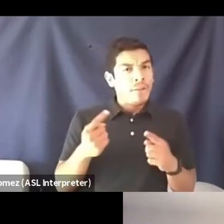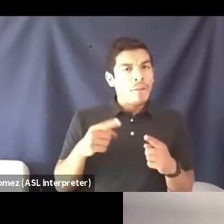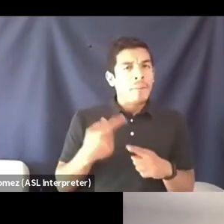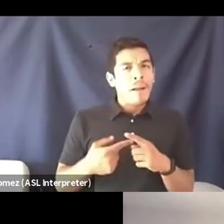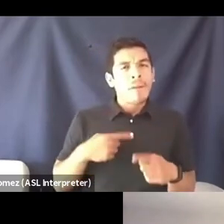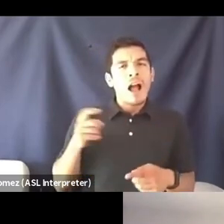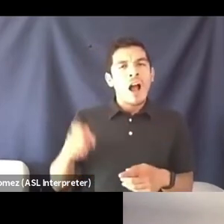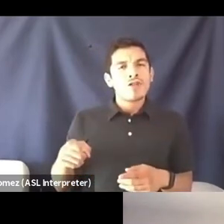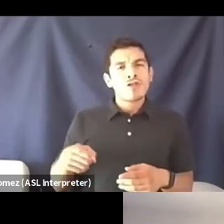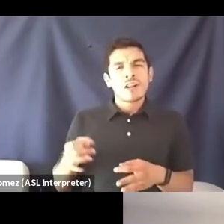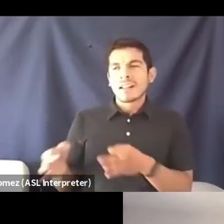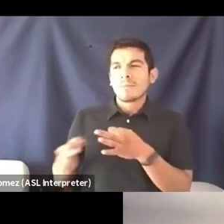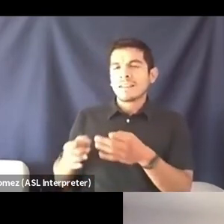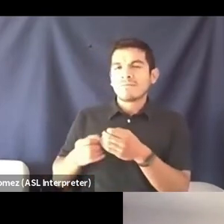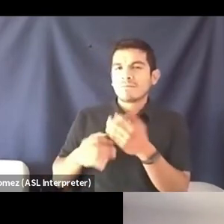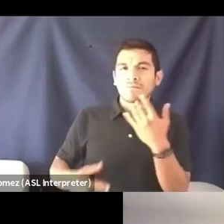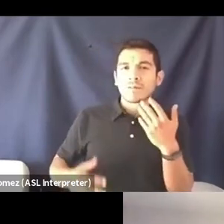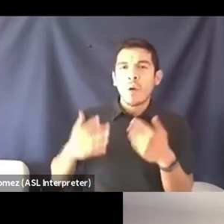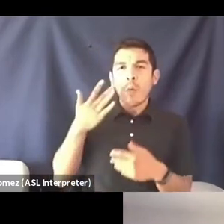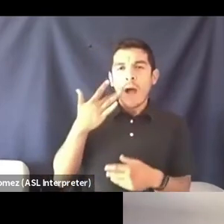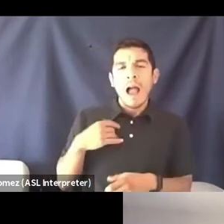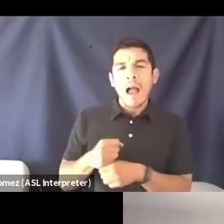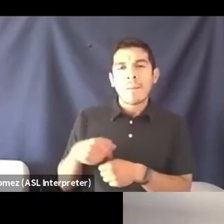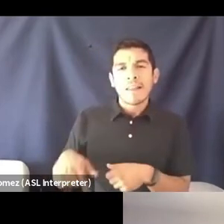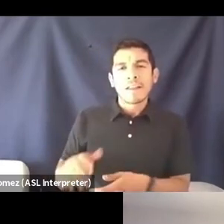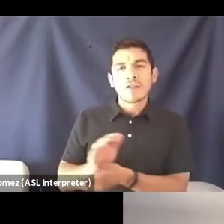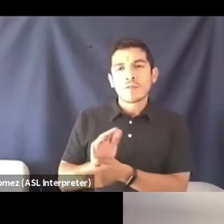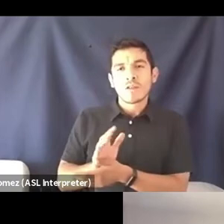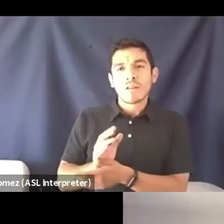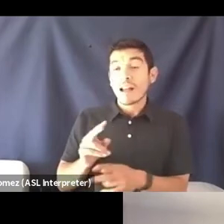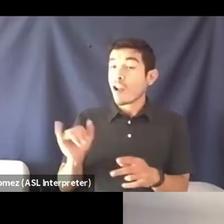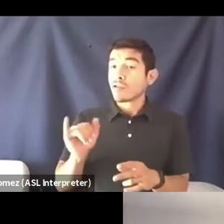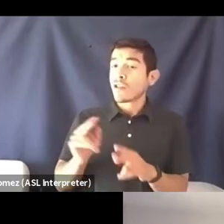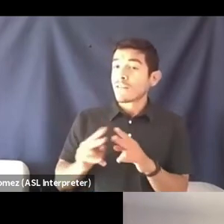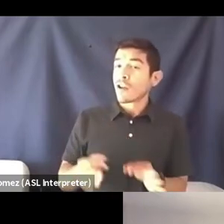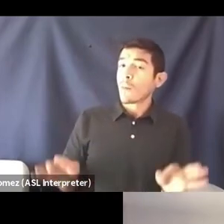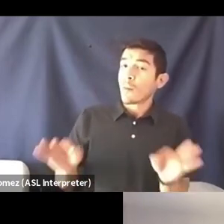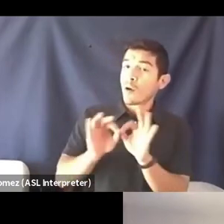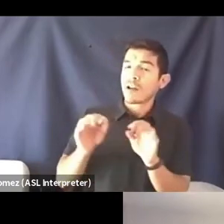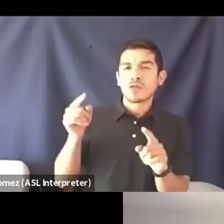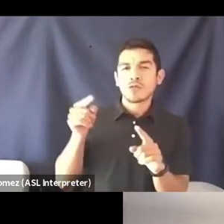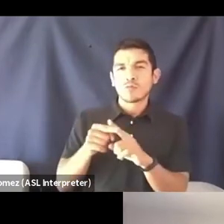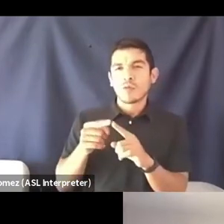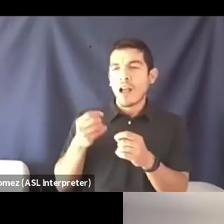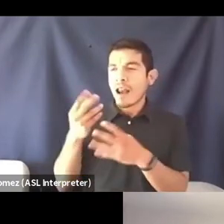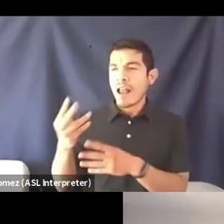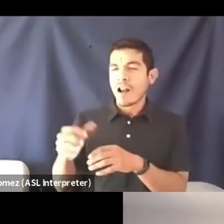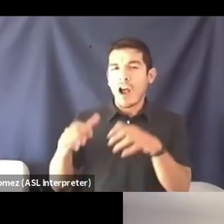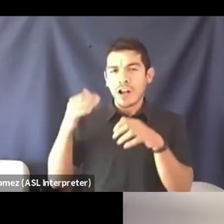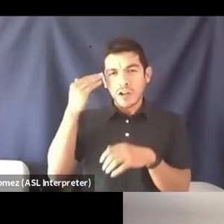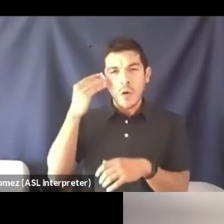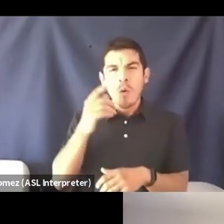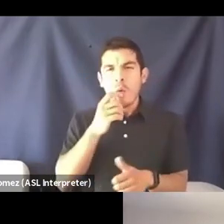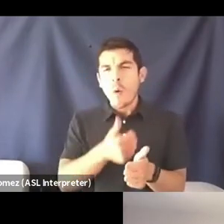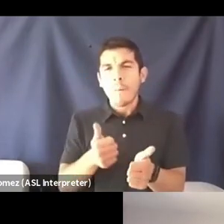somehow explain why I'm making this film. And also it's very important to let the audience know who's behind this film.